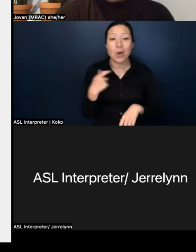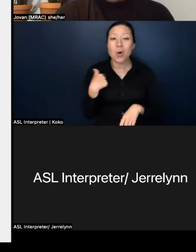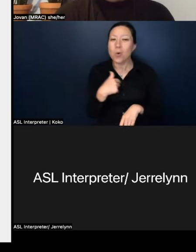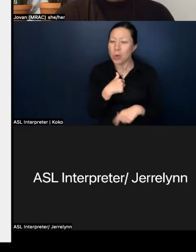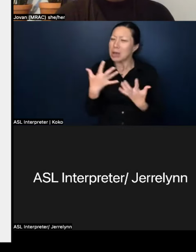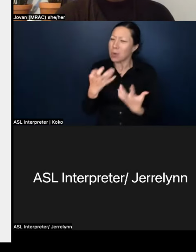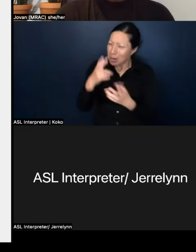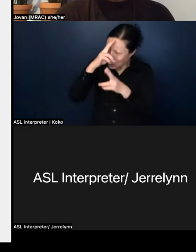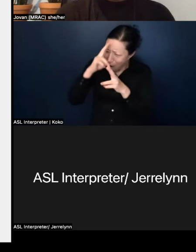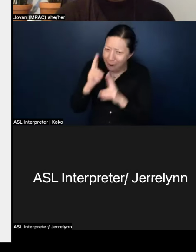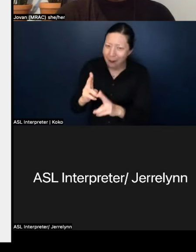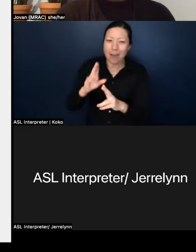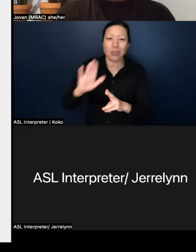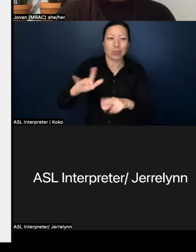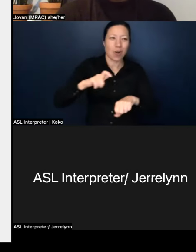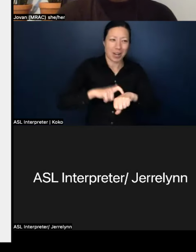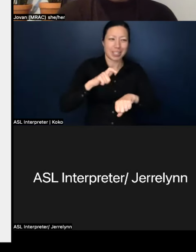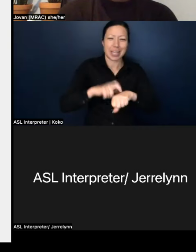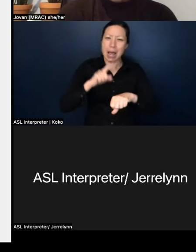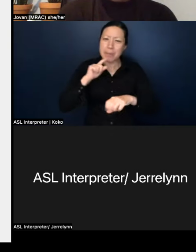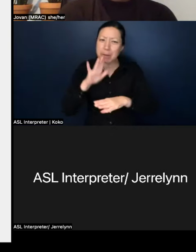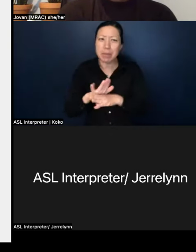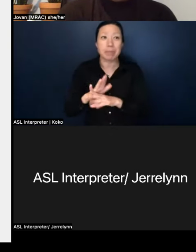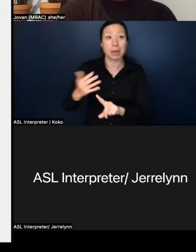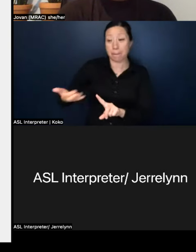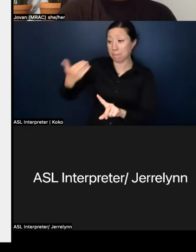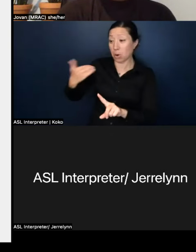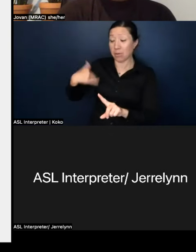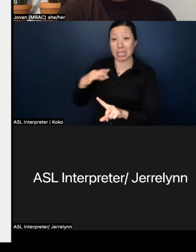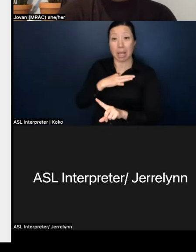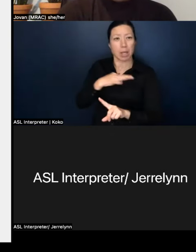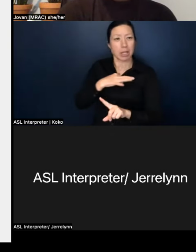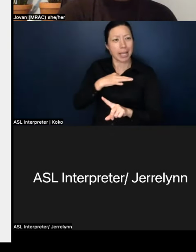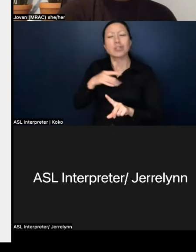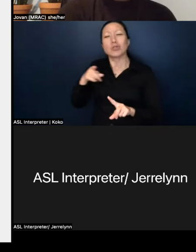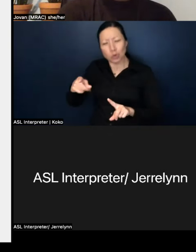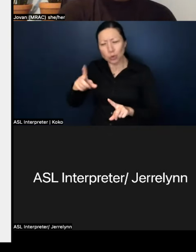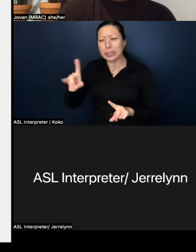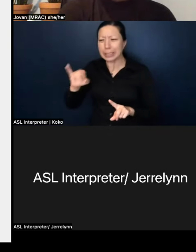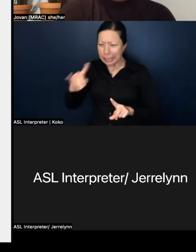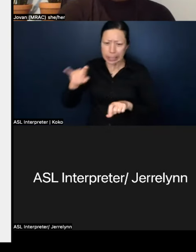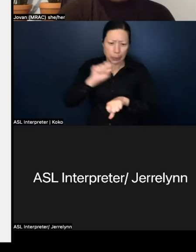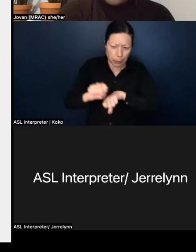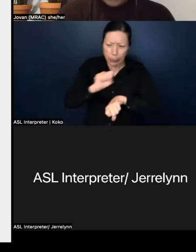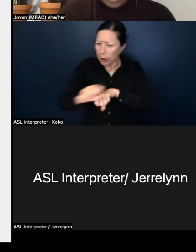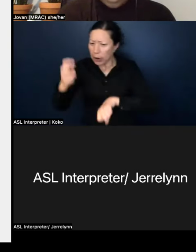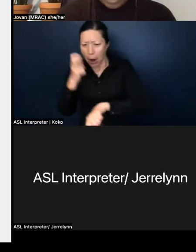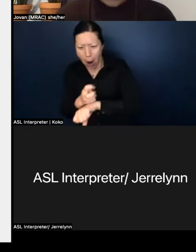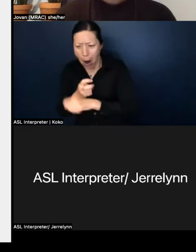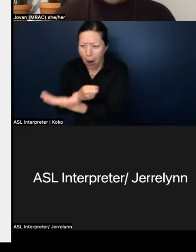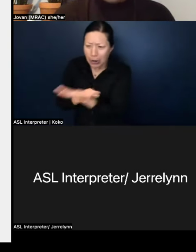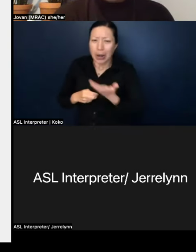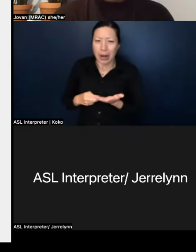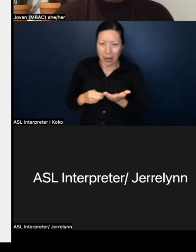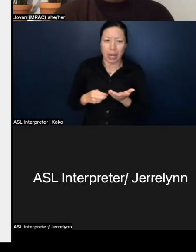that artists have put forth in previous applications, we're removing the barrier of completing yet another application.